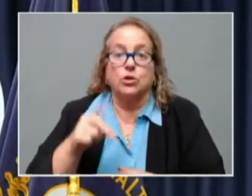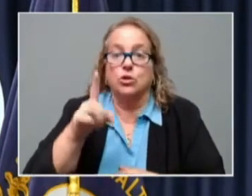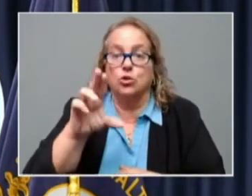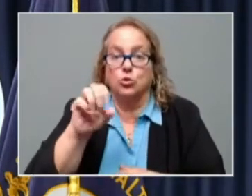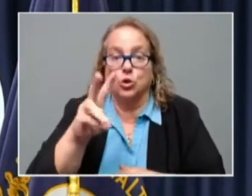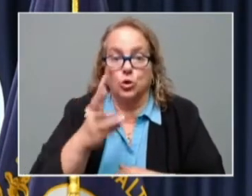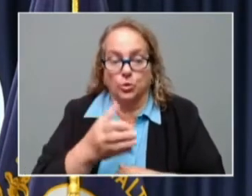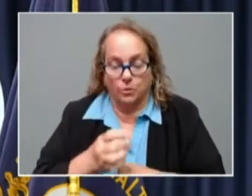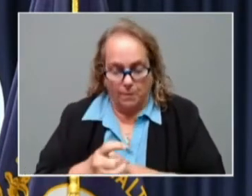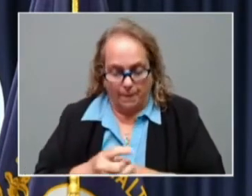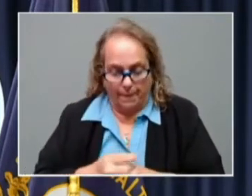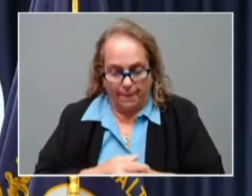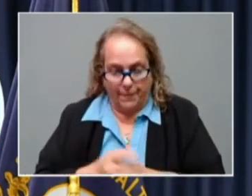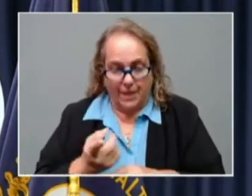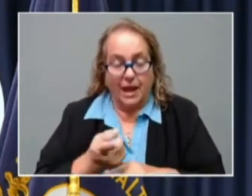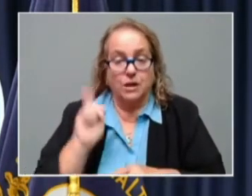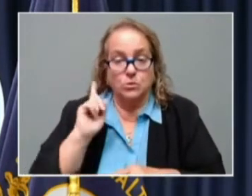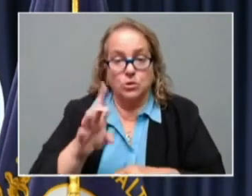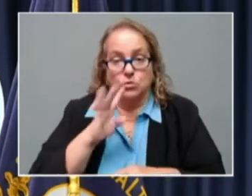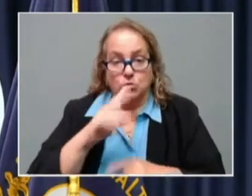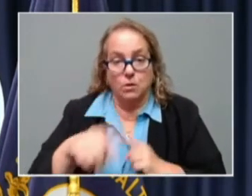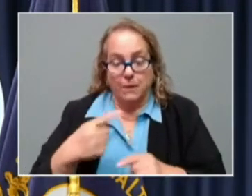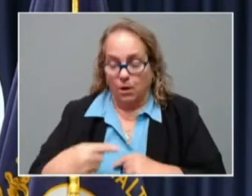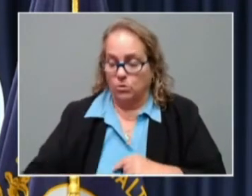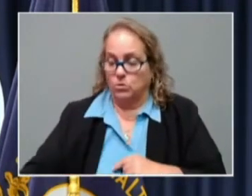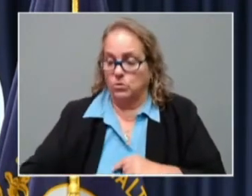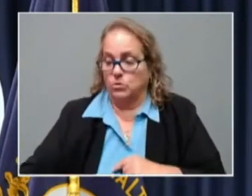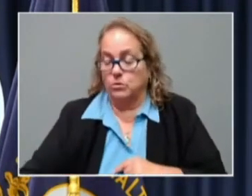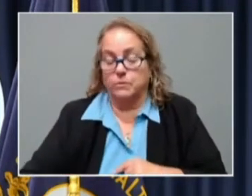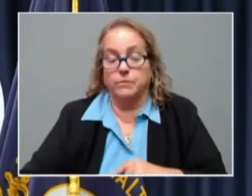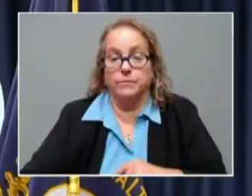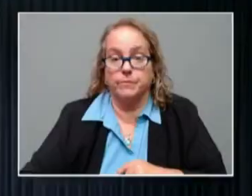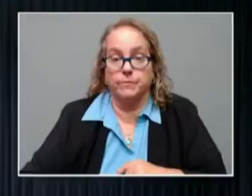week you talked about three hospitals that were questioned the uh medical